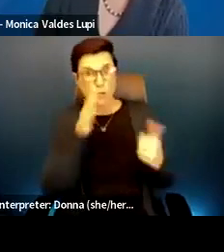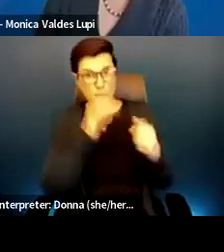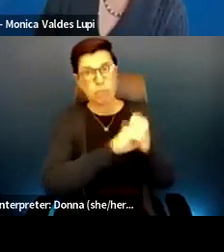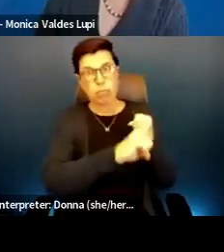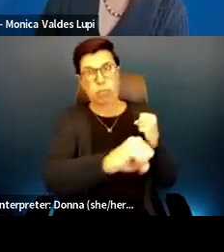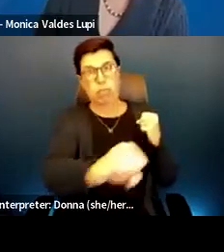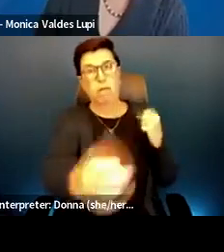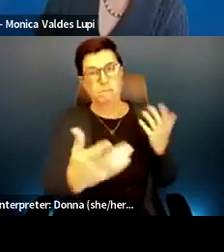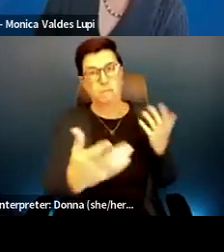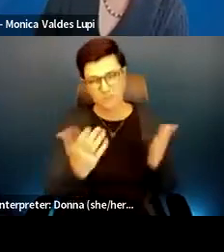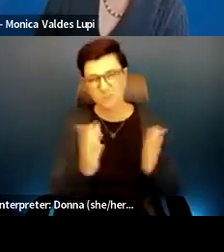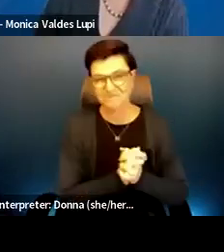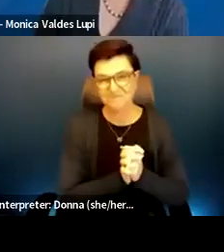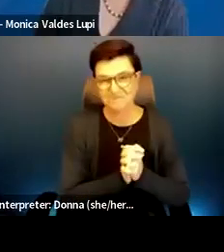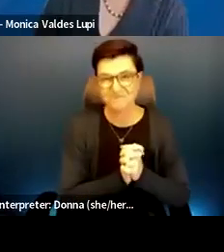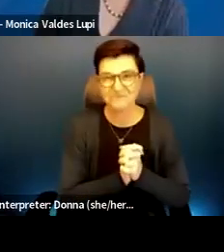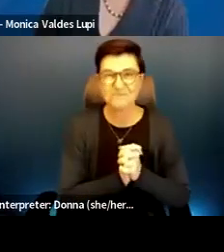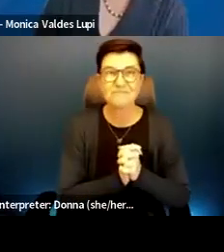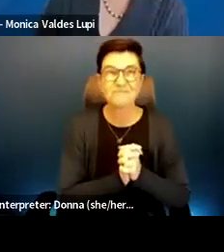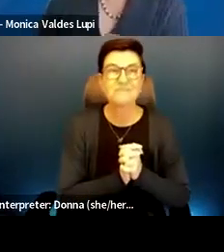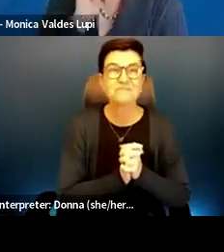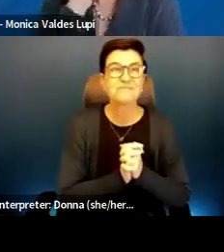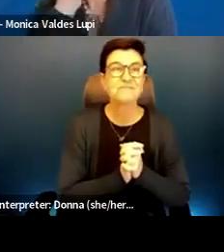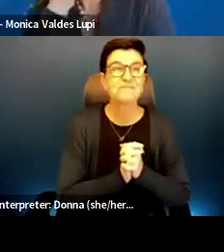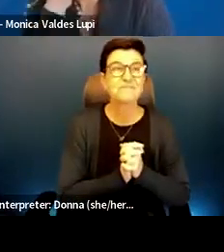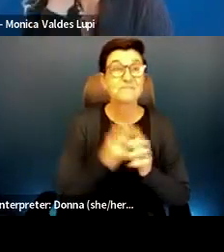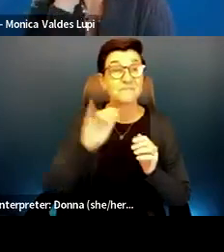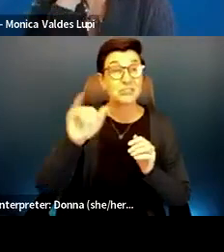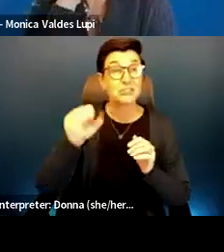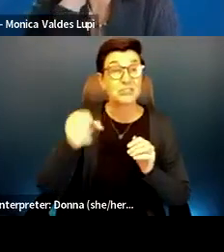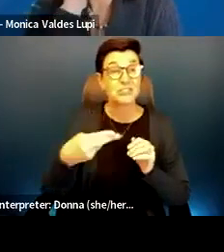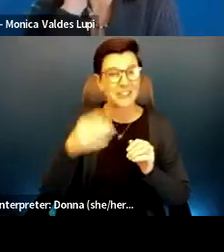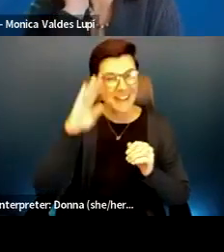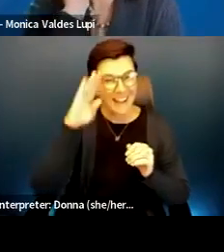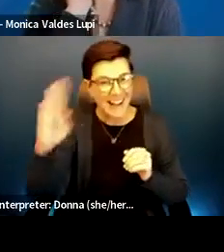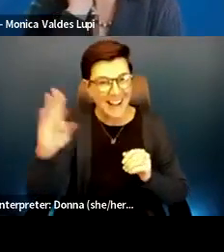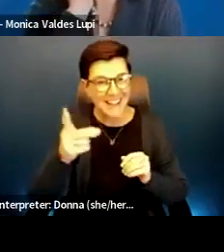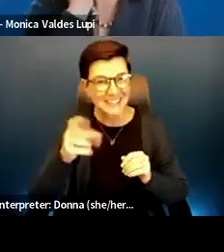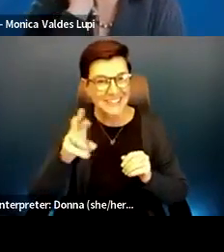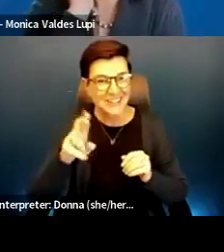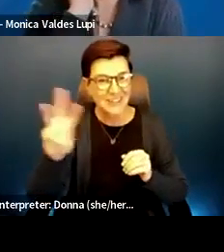Thanks. Josh. Thanks. Hi, Dr. Walensky. Thanks so much for the presentation.